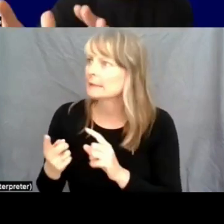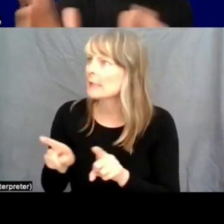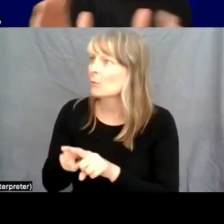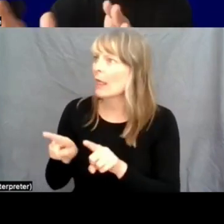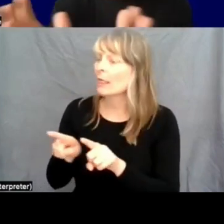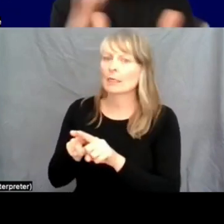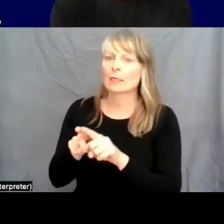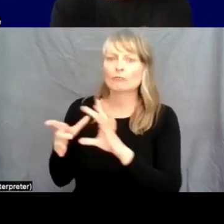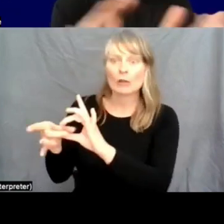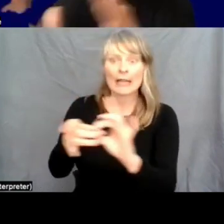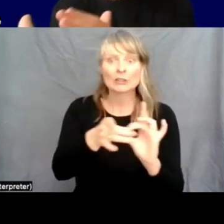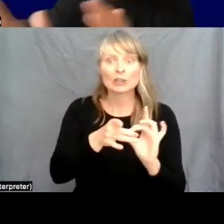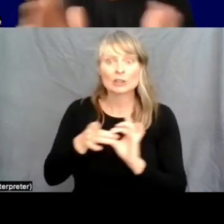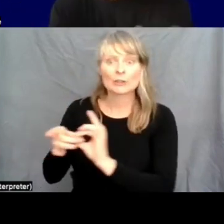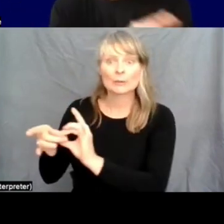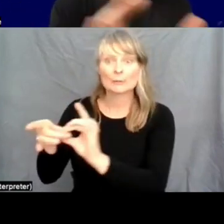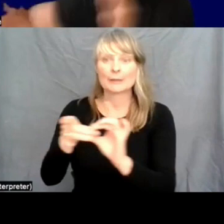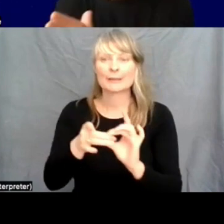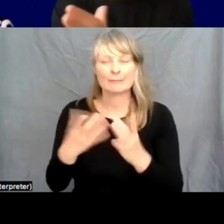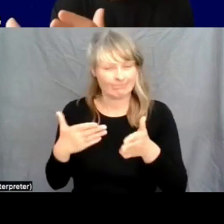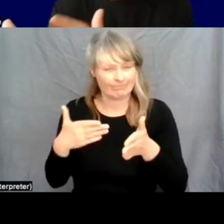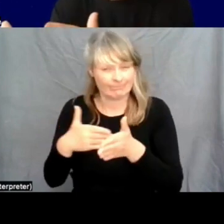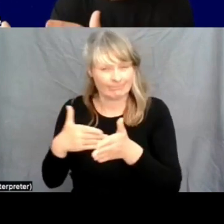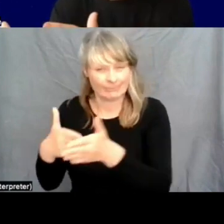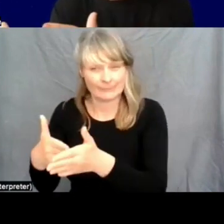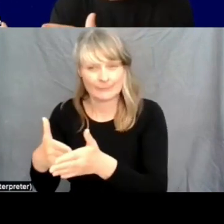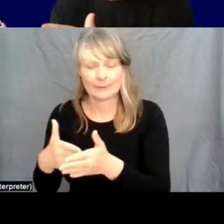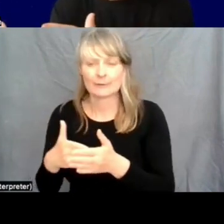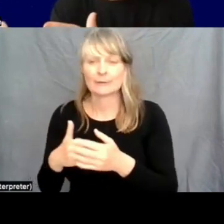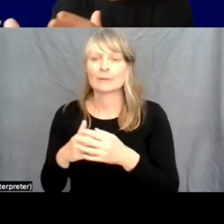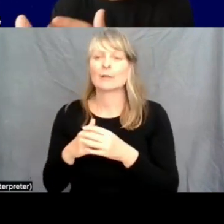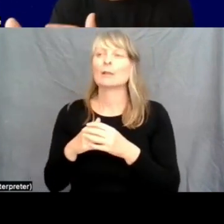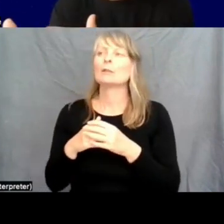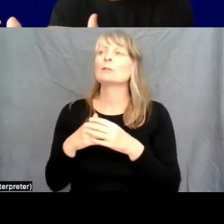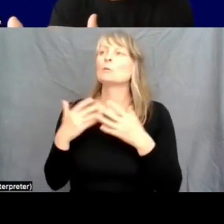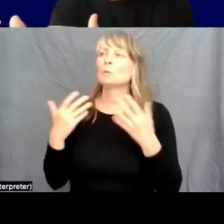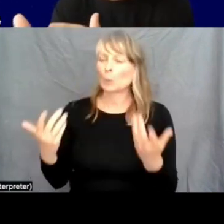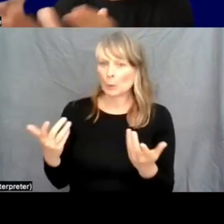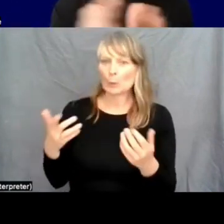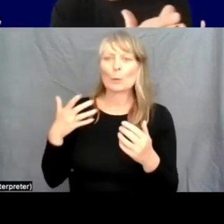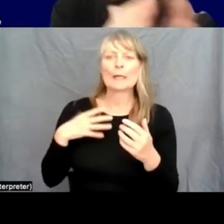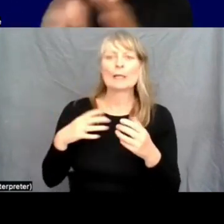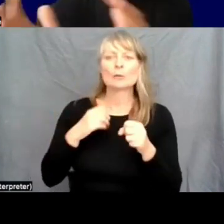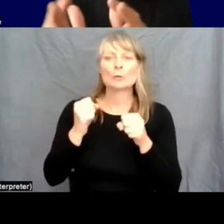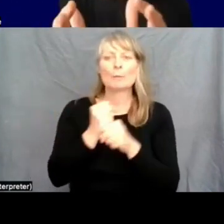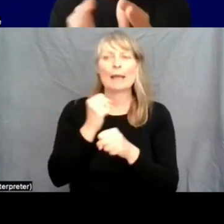sticking point of making that bridge in to using symbolic language of some description and that's well